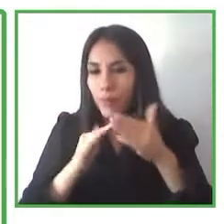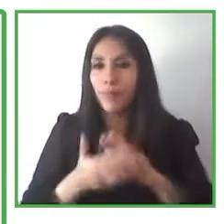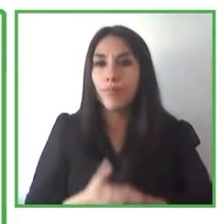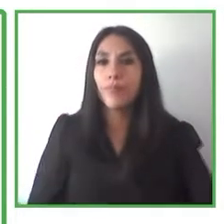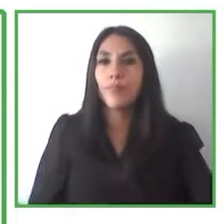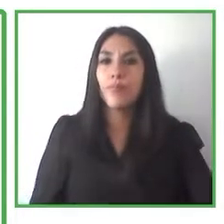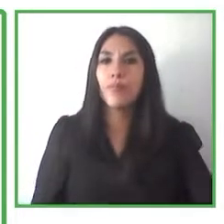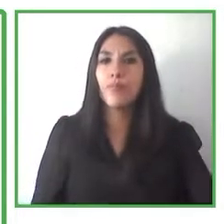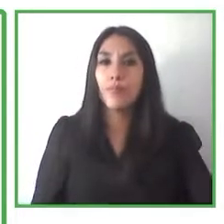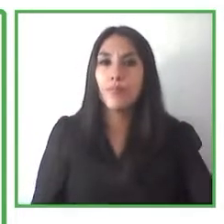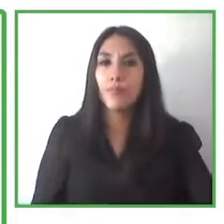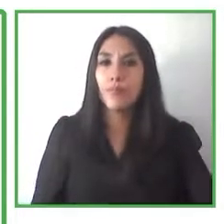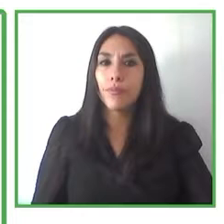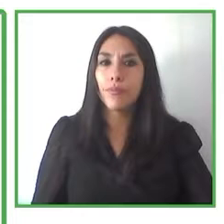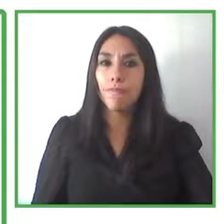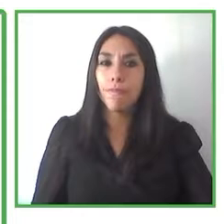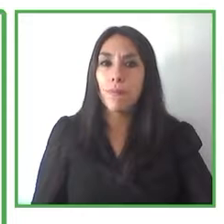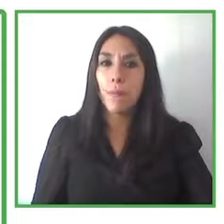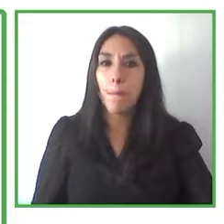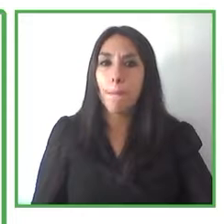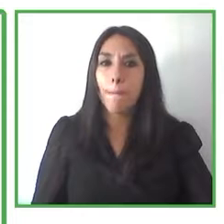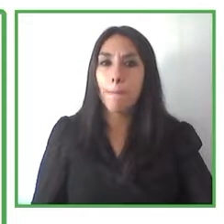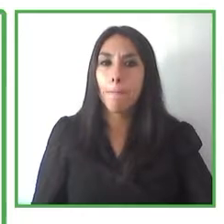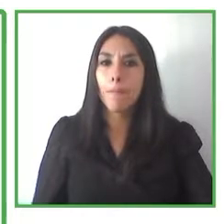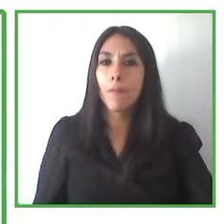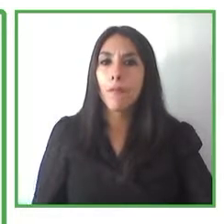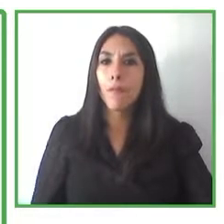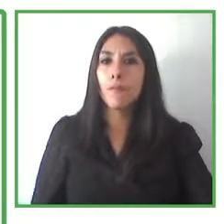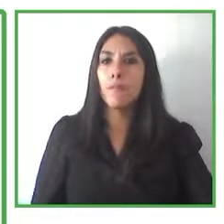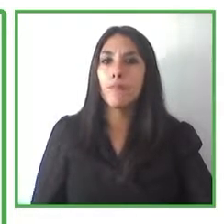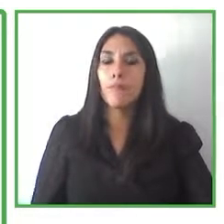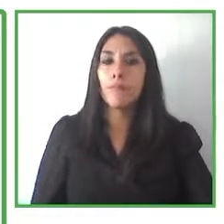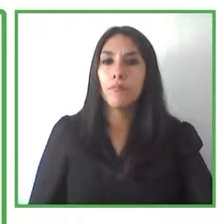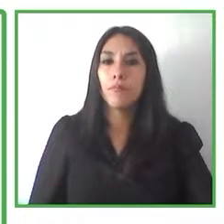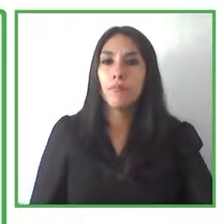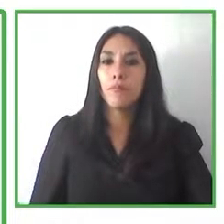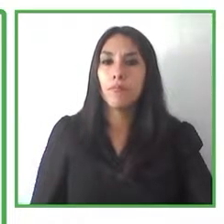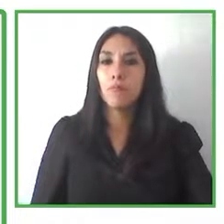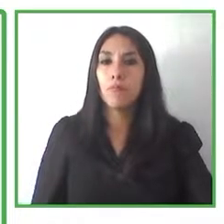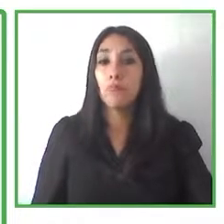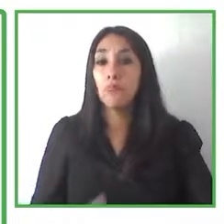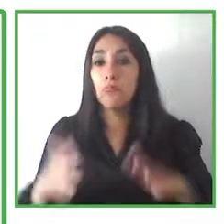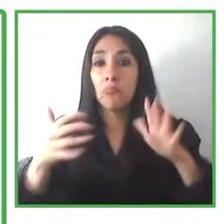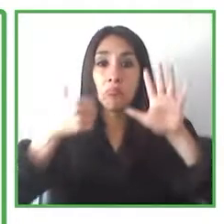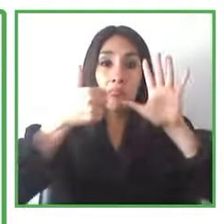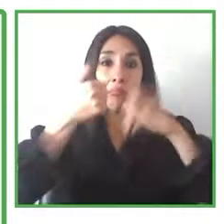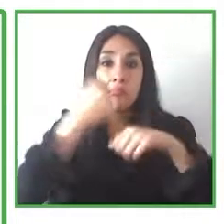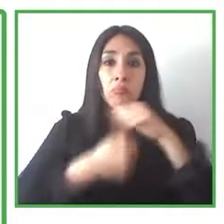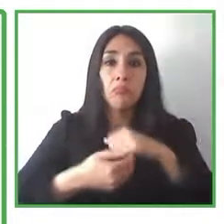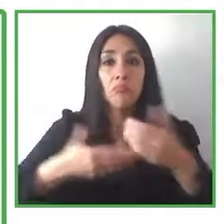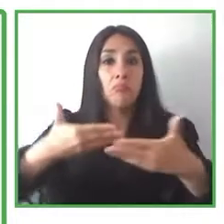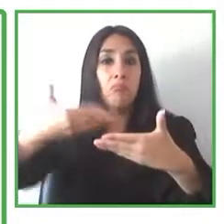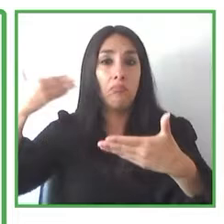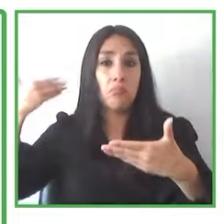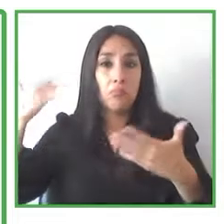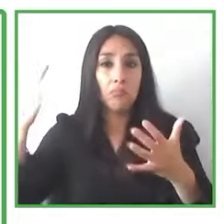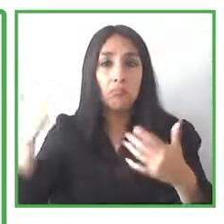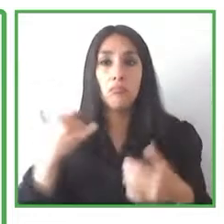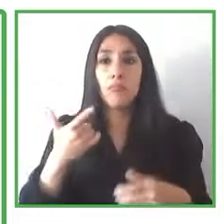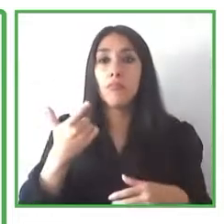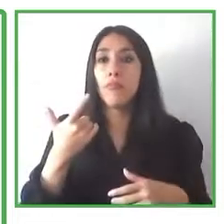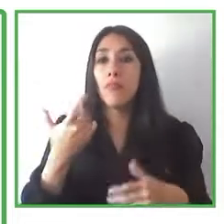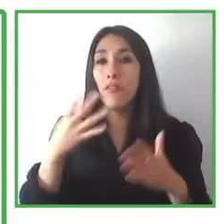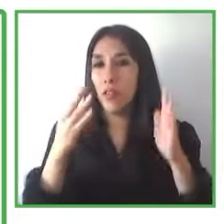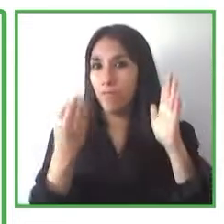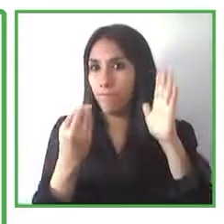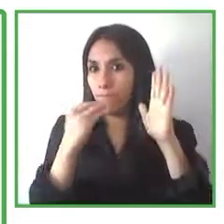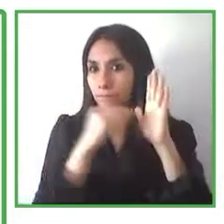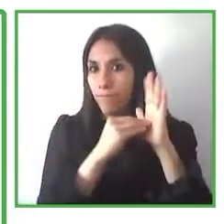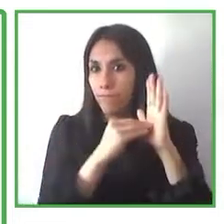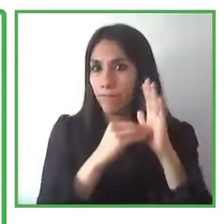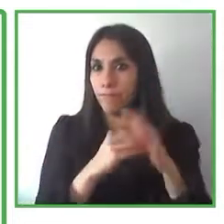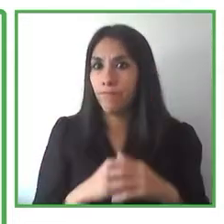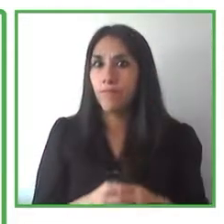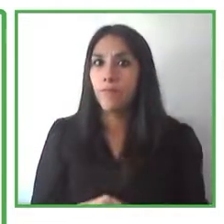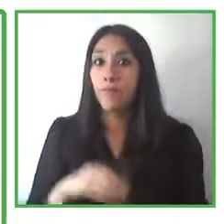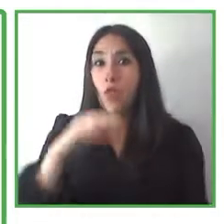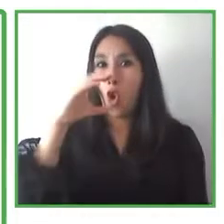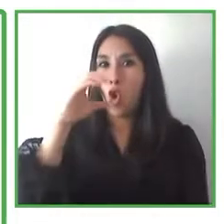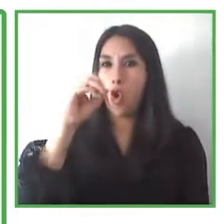Because of this for six years CorpArtes